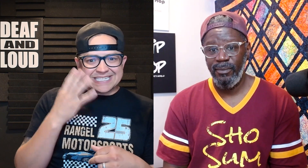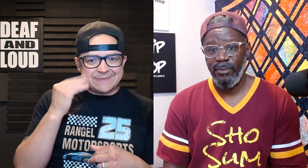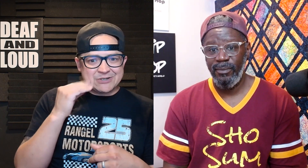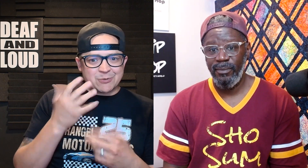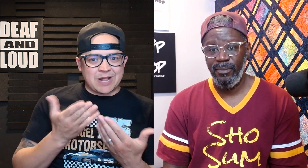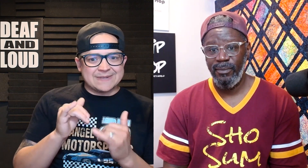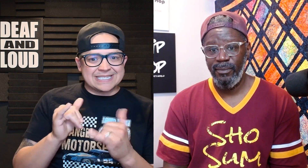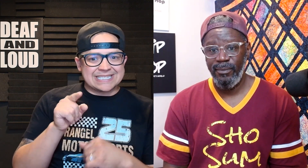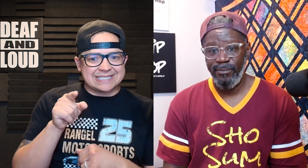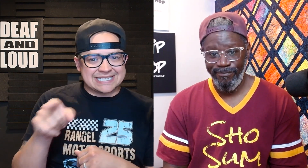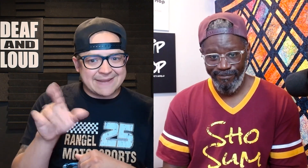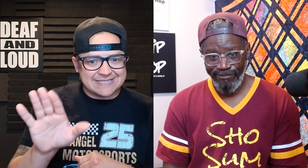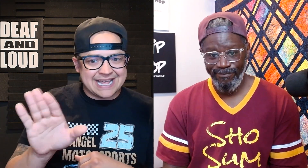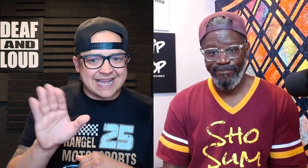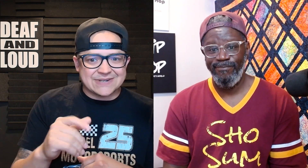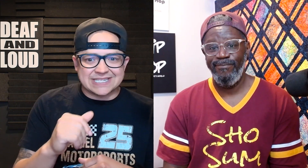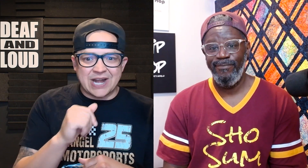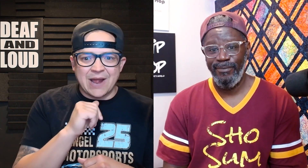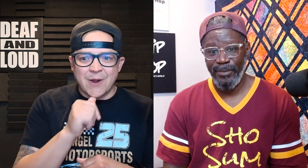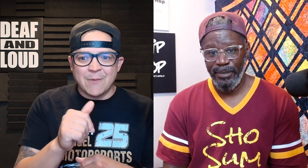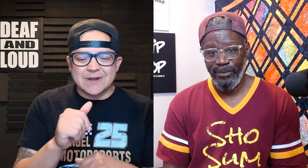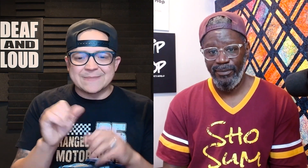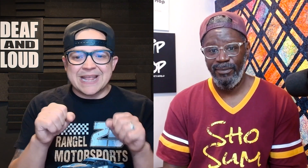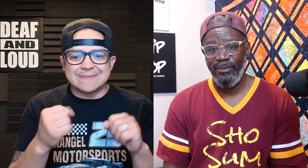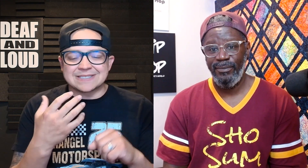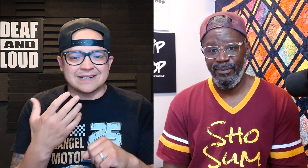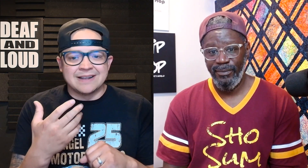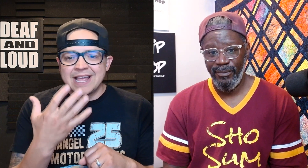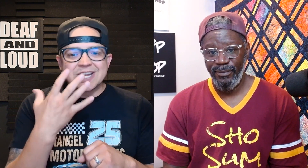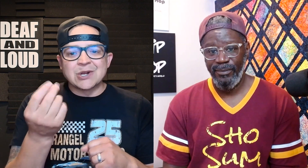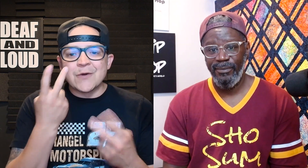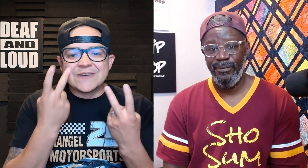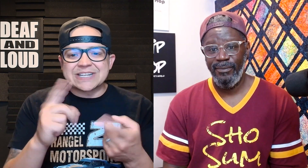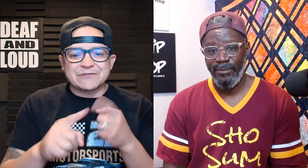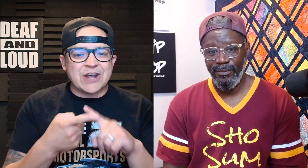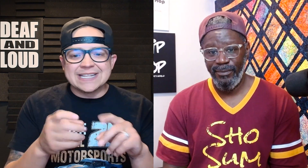experience would probably be the same as theirs. You know, I wouldn't be able to go visit friends